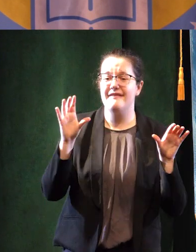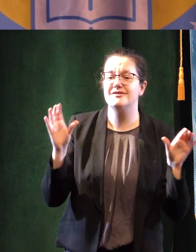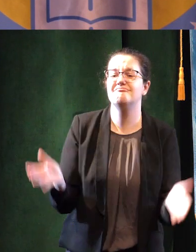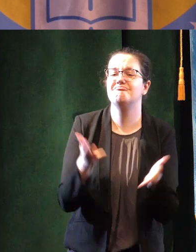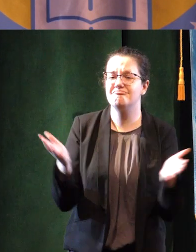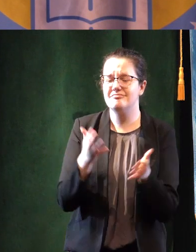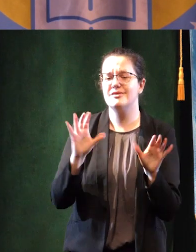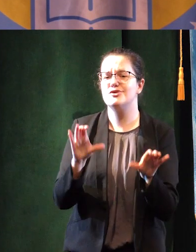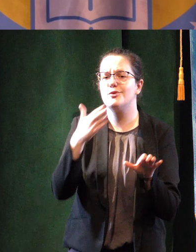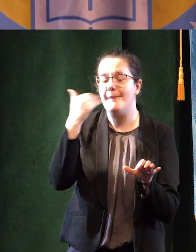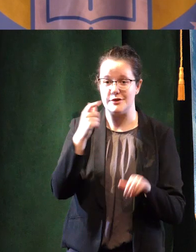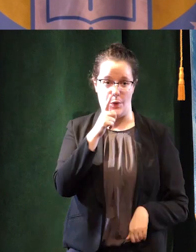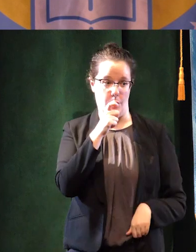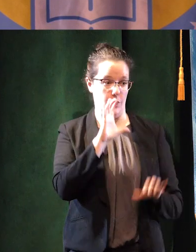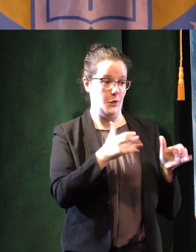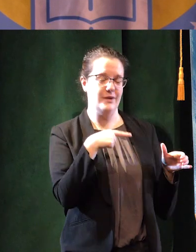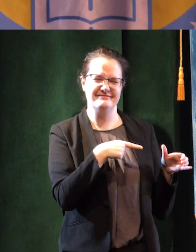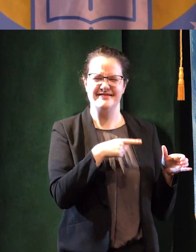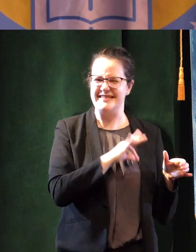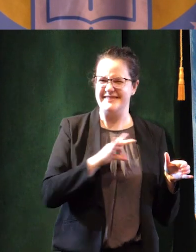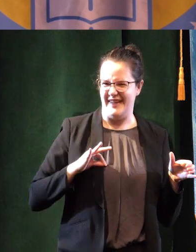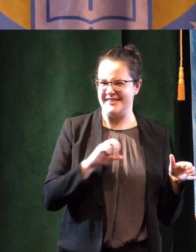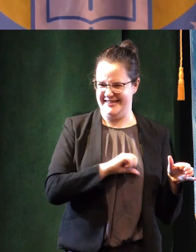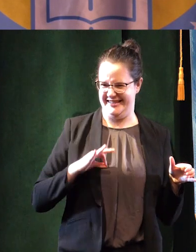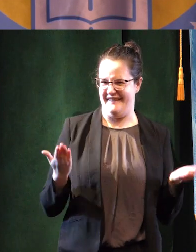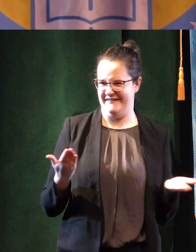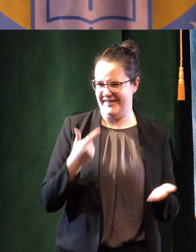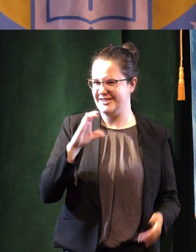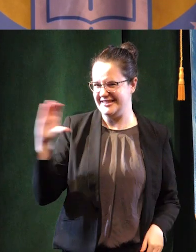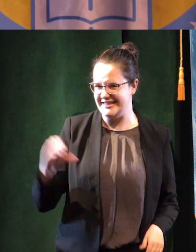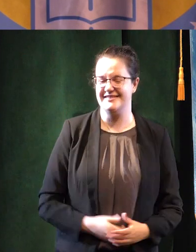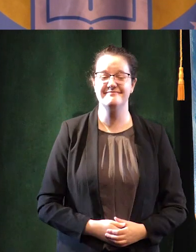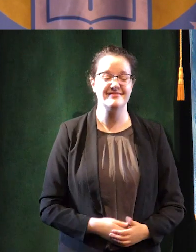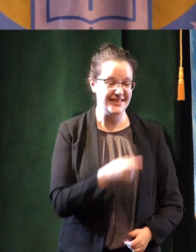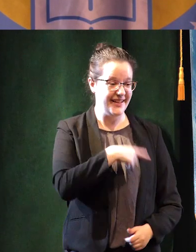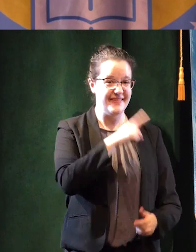they are the faculty and the staff of the college they believed in you and